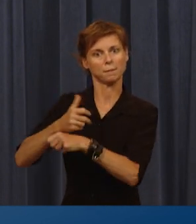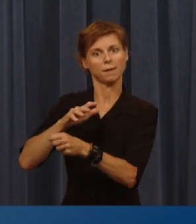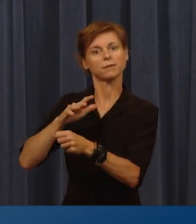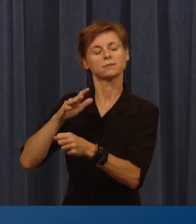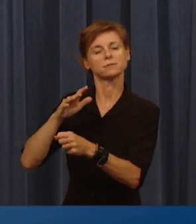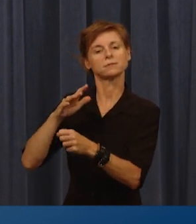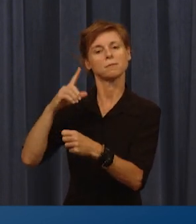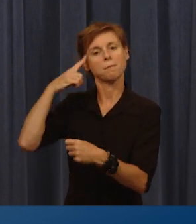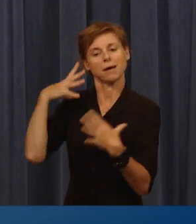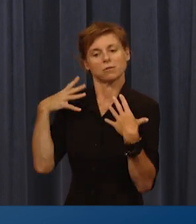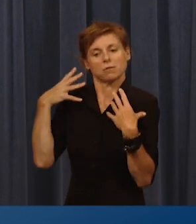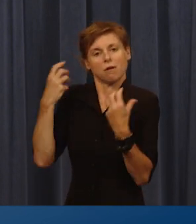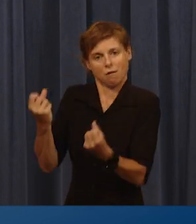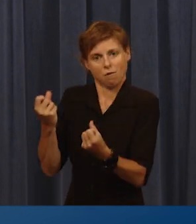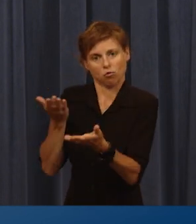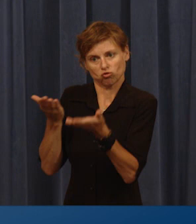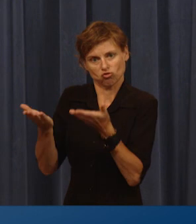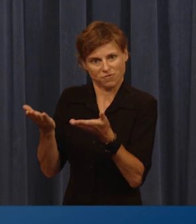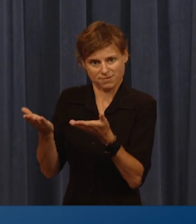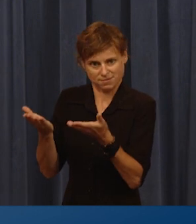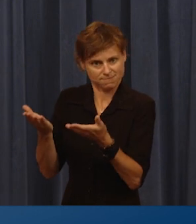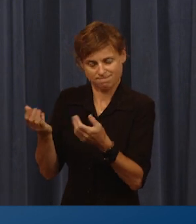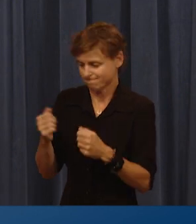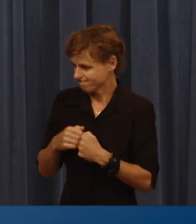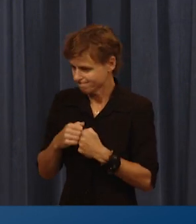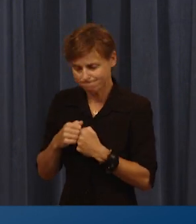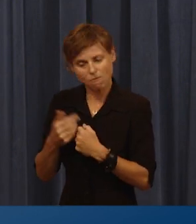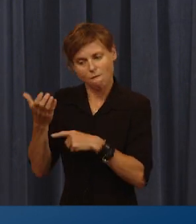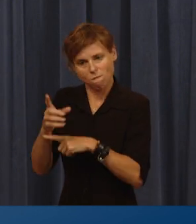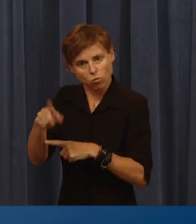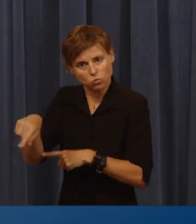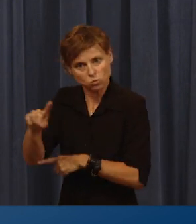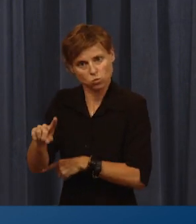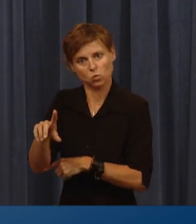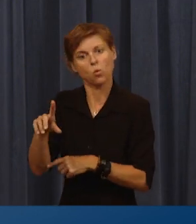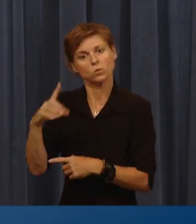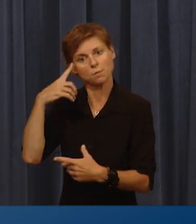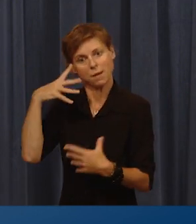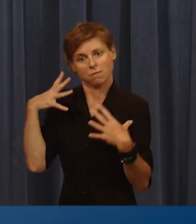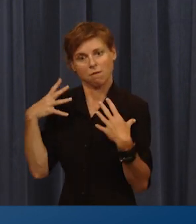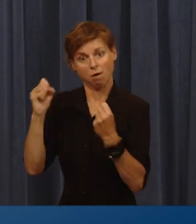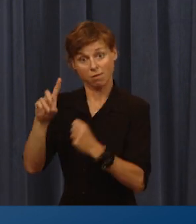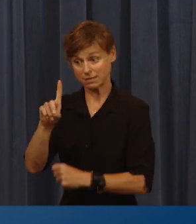Such inadequate services force people with mental health disabilities to be unnecessarily